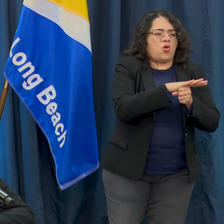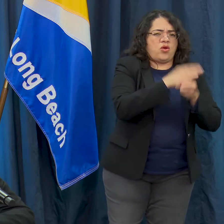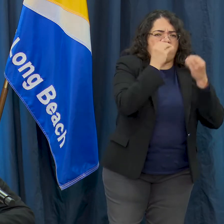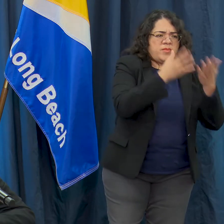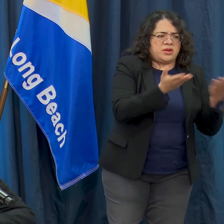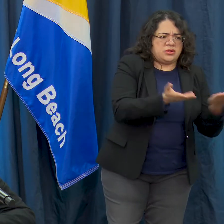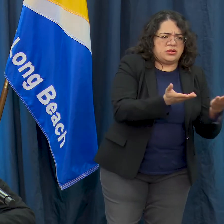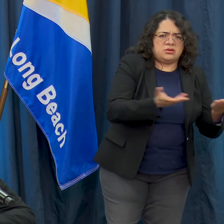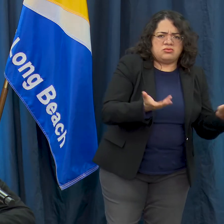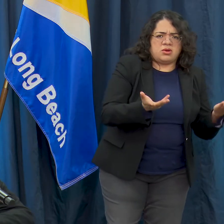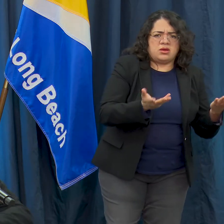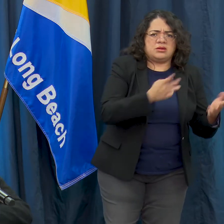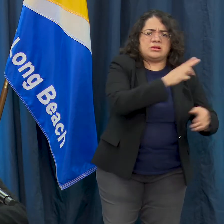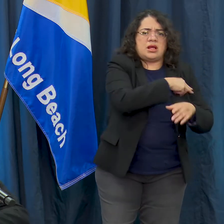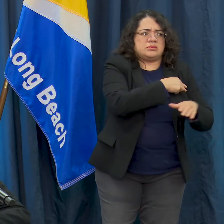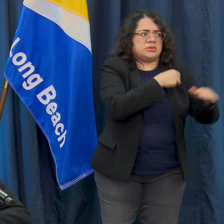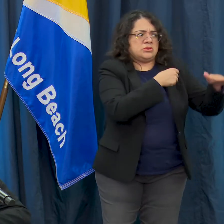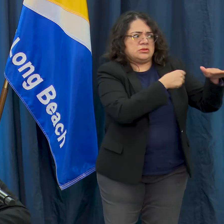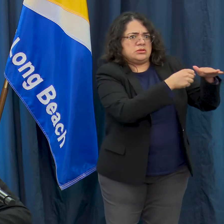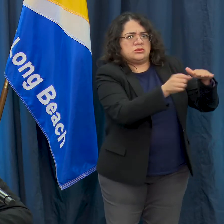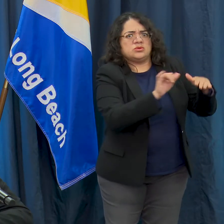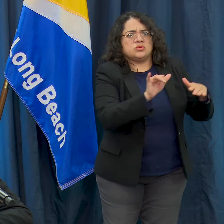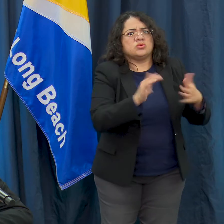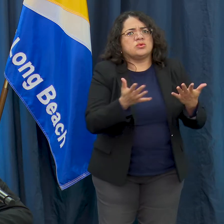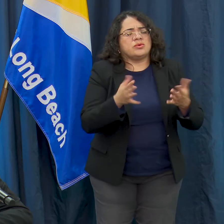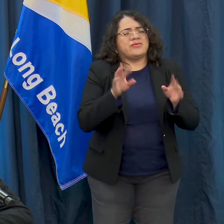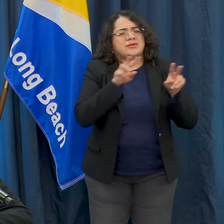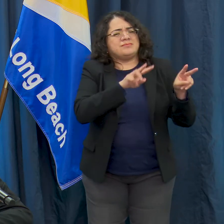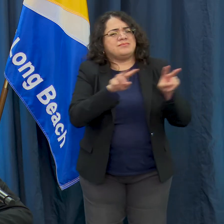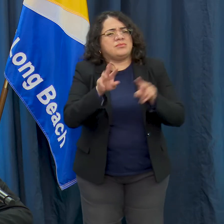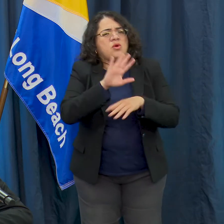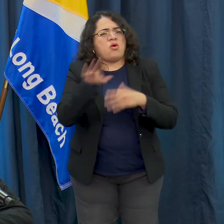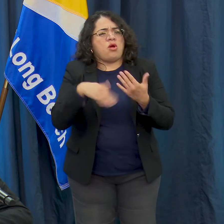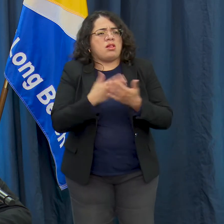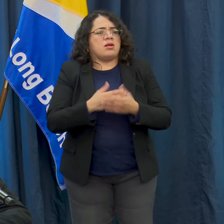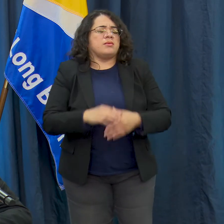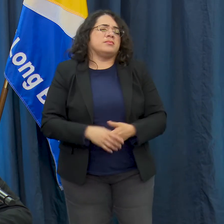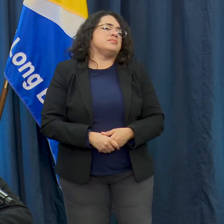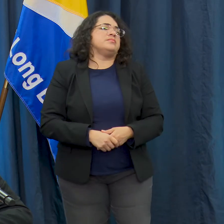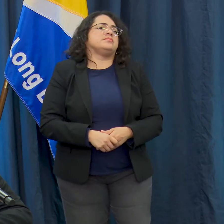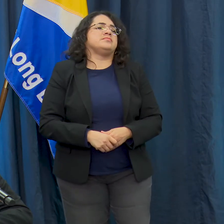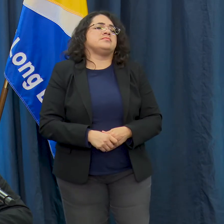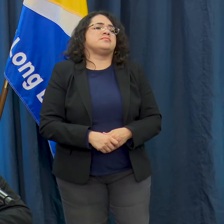hospitalization data. Mayor this also lends itself to the fact that we're